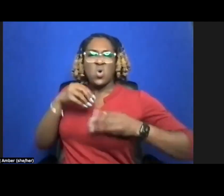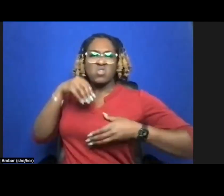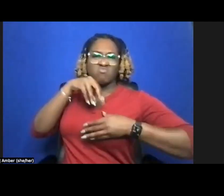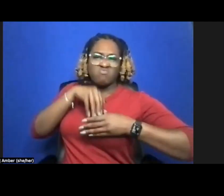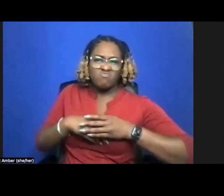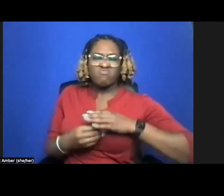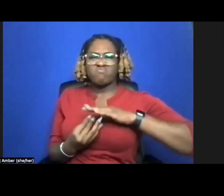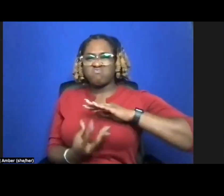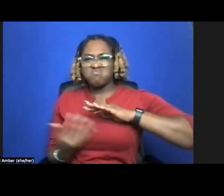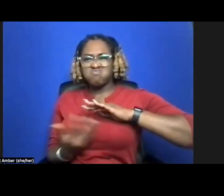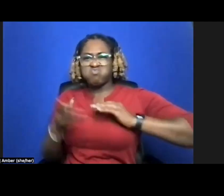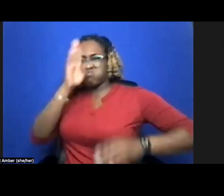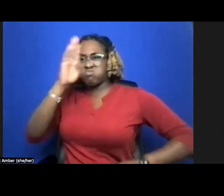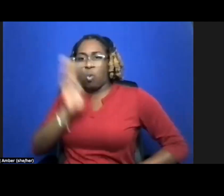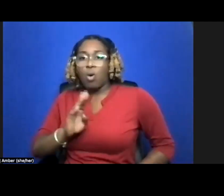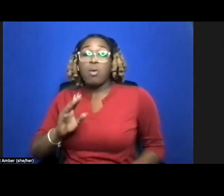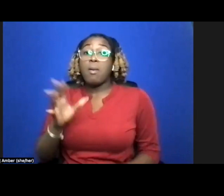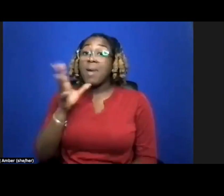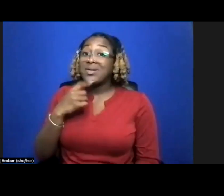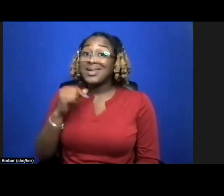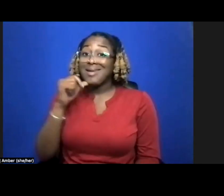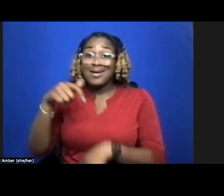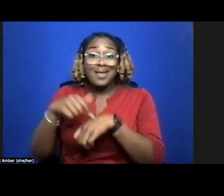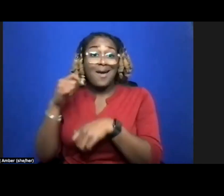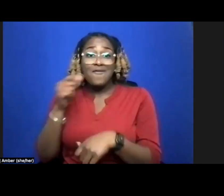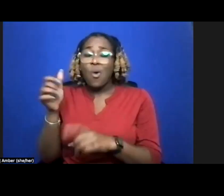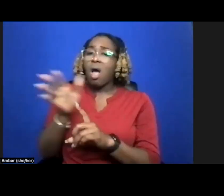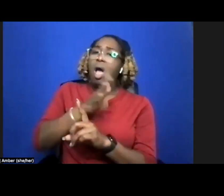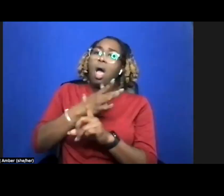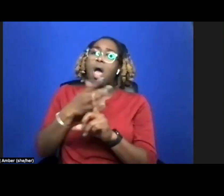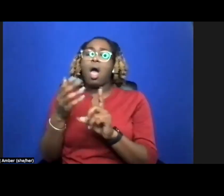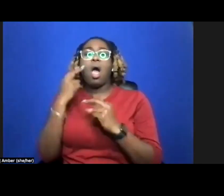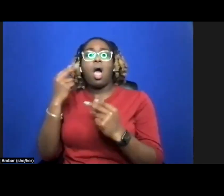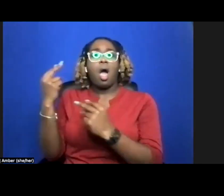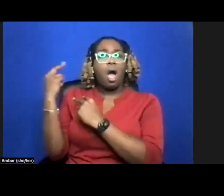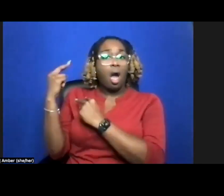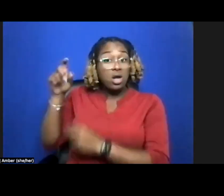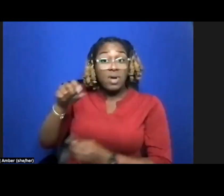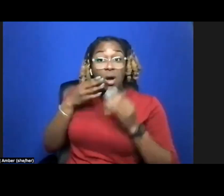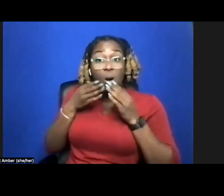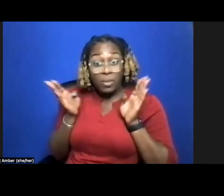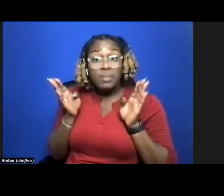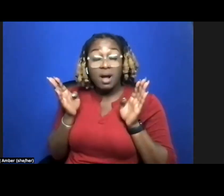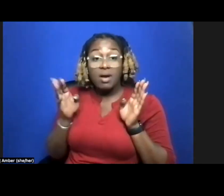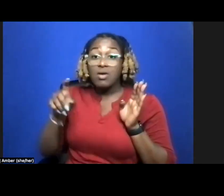this is no time for seduction by nostalgia. say you better open your mouth. open your mouth & speak girl